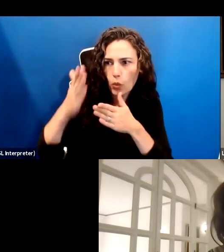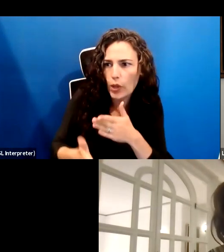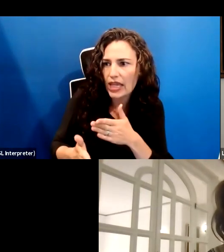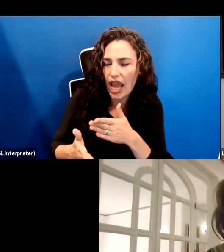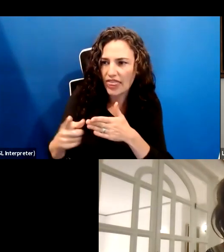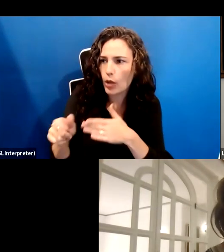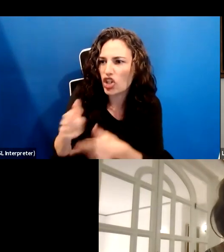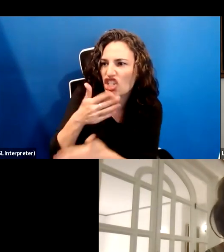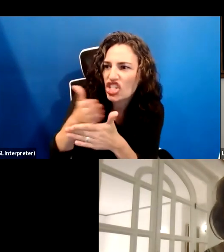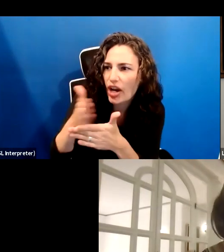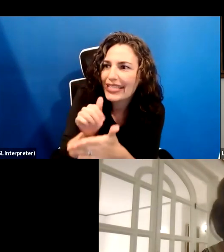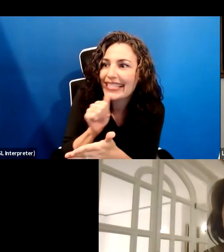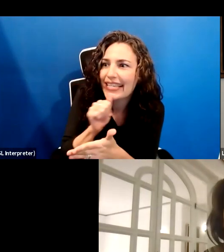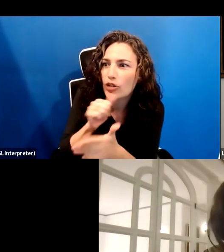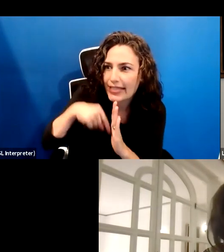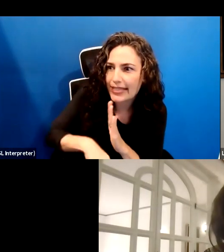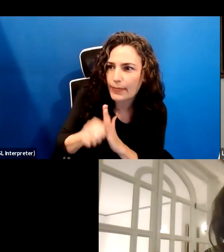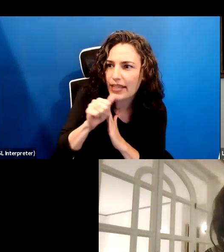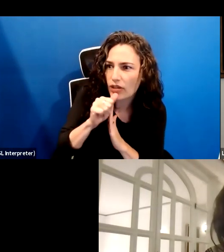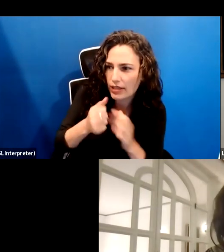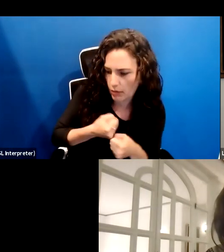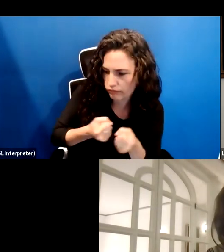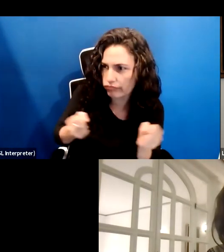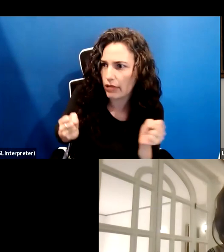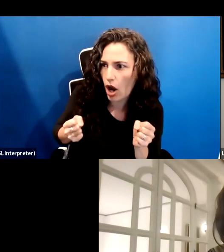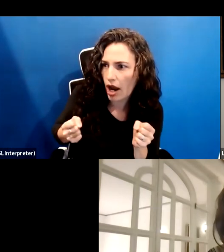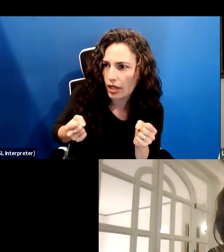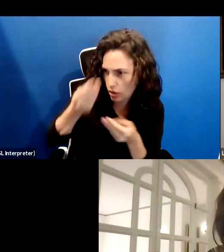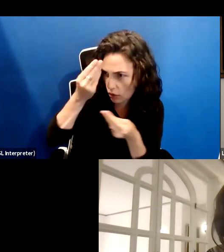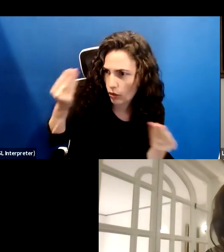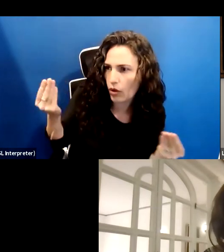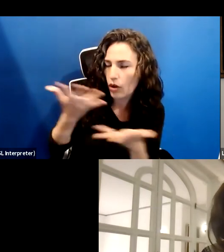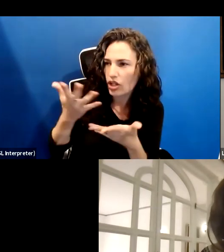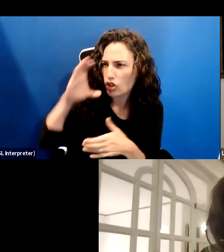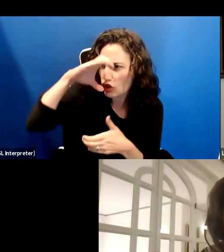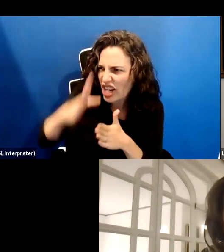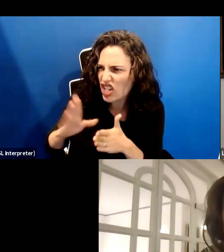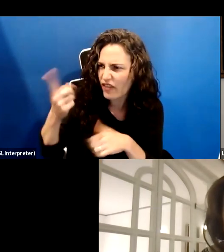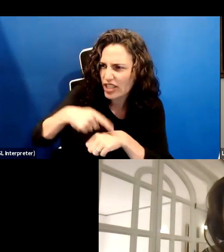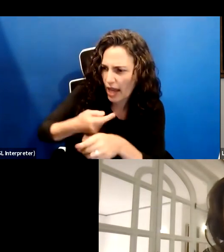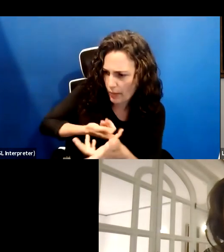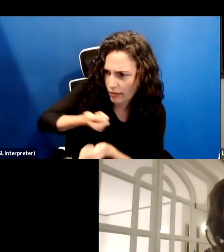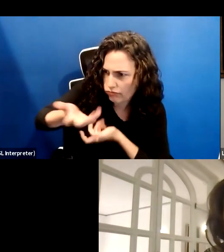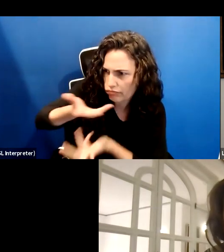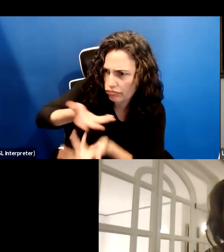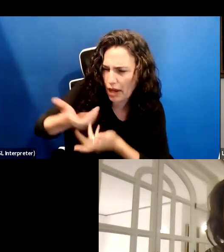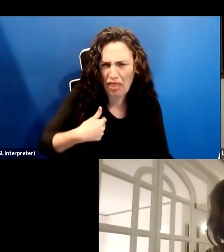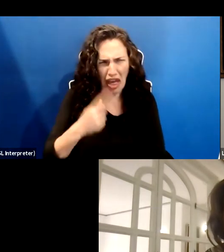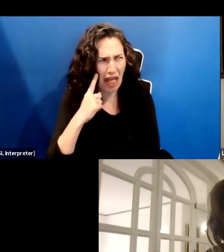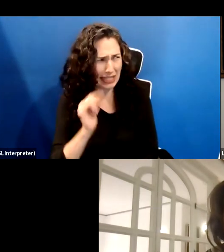and being able to open up to strangers for the first time. And I was thinking, is this a new religion? Really, where we're searching for community